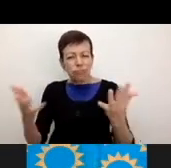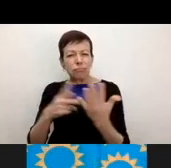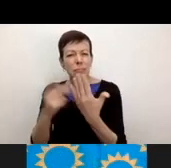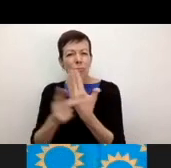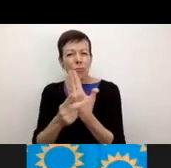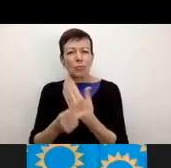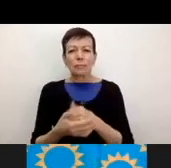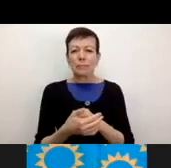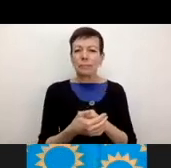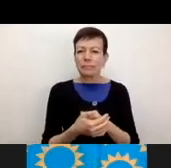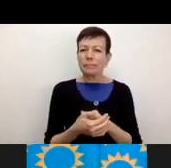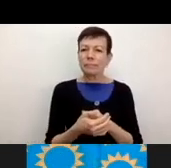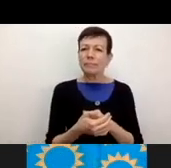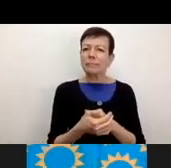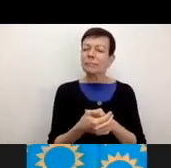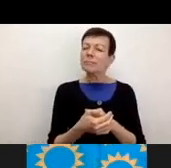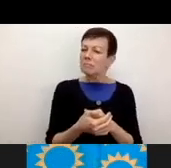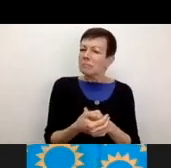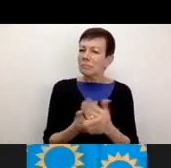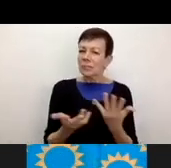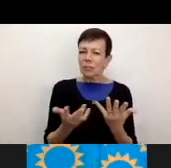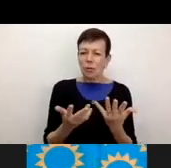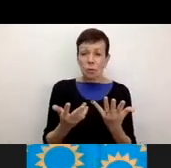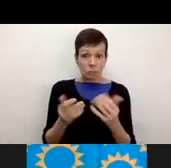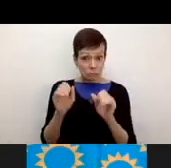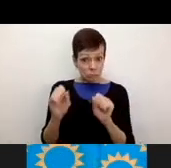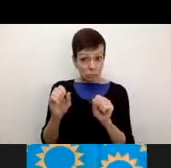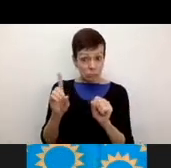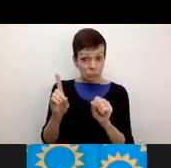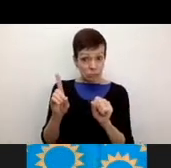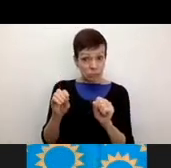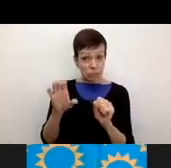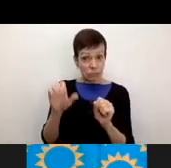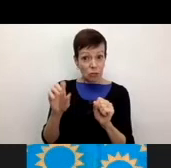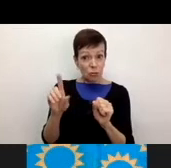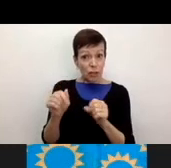And has there been a general kind of accommodation to try to extend timelines for projects where